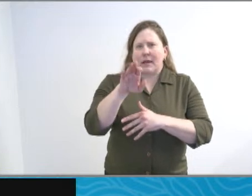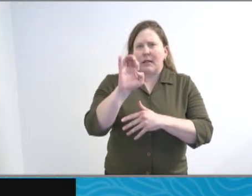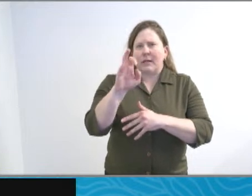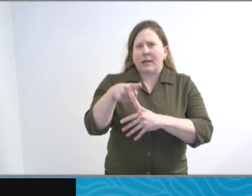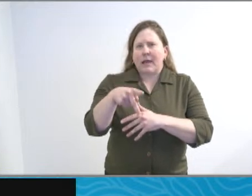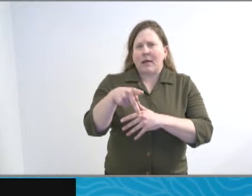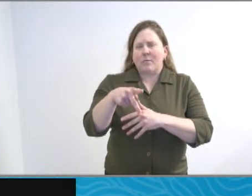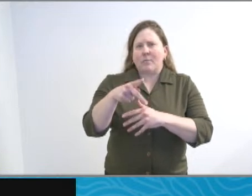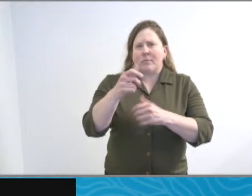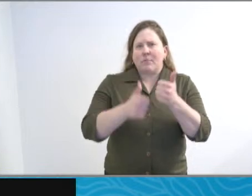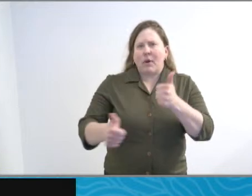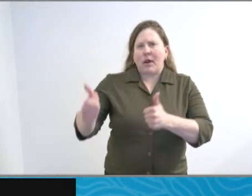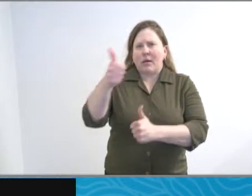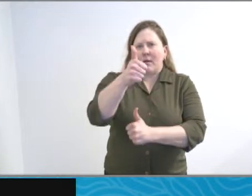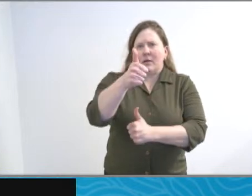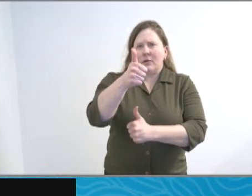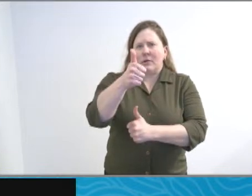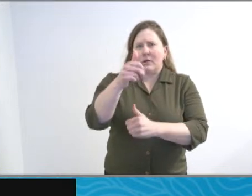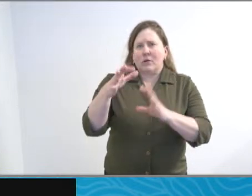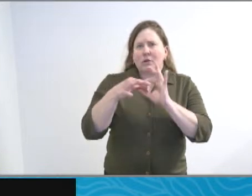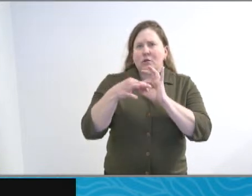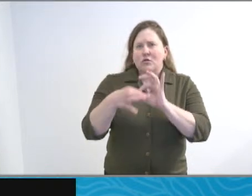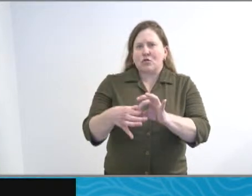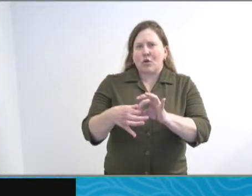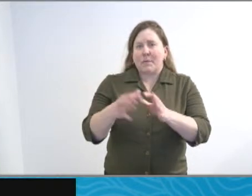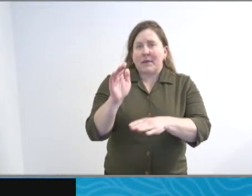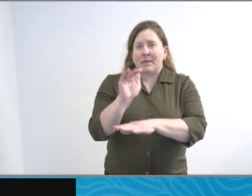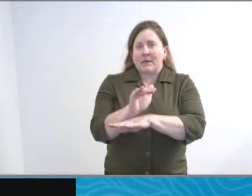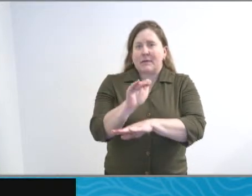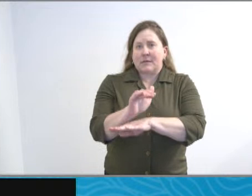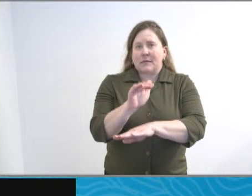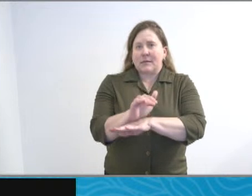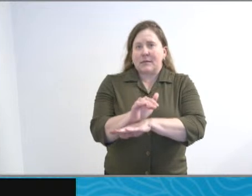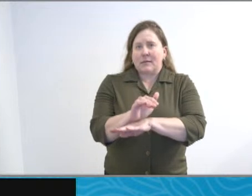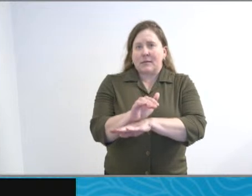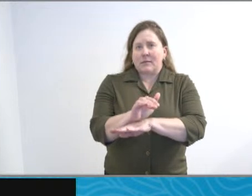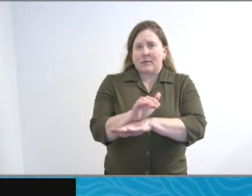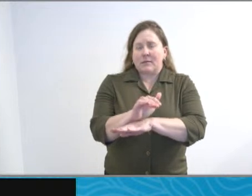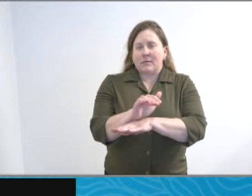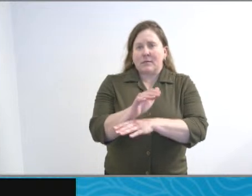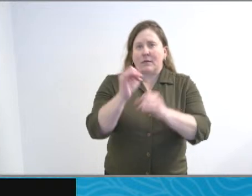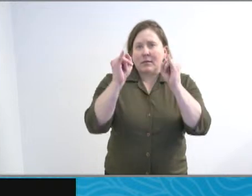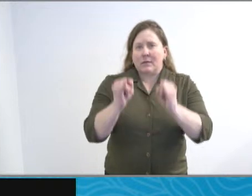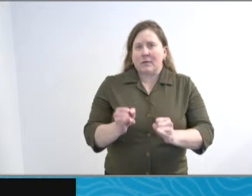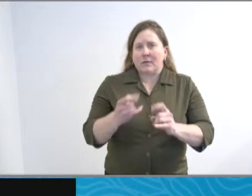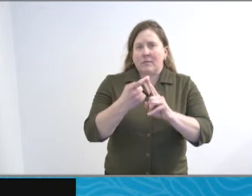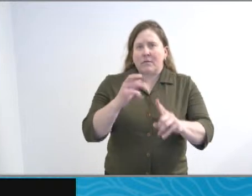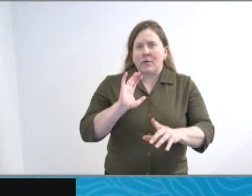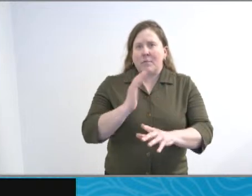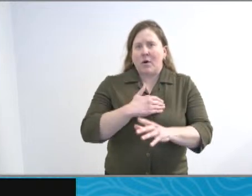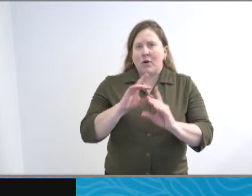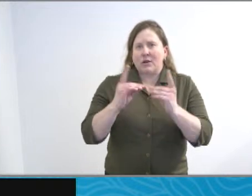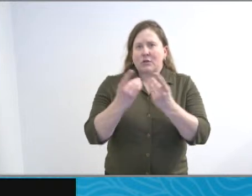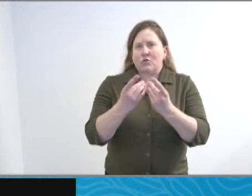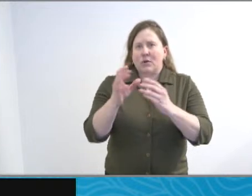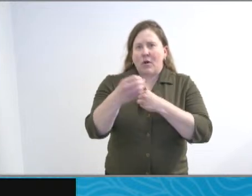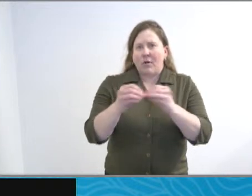And so joining me this evening are individuals from our district offices, and so I'm going